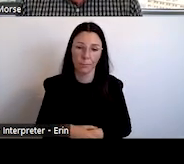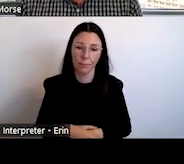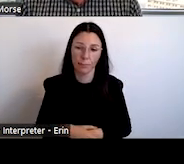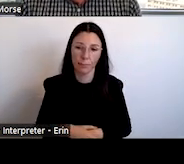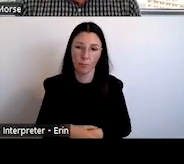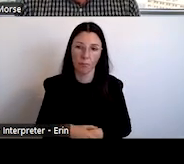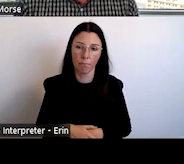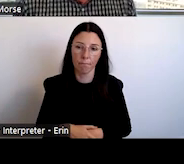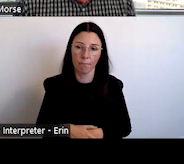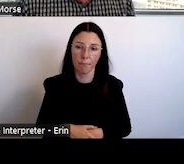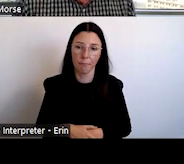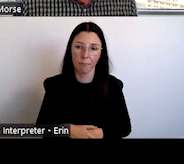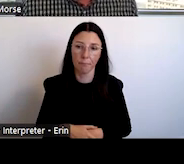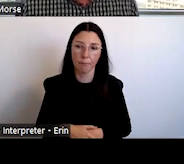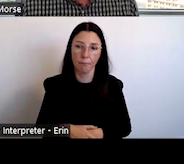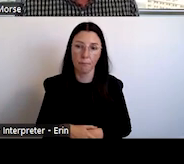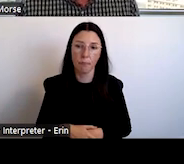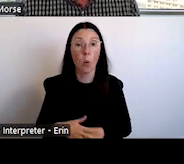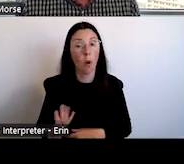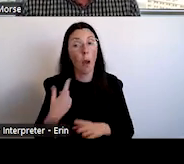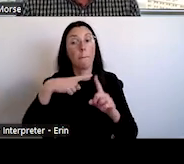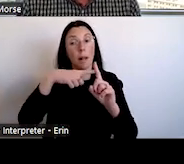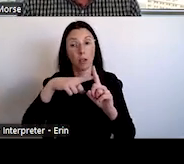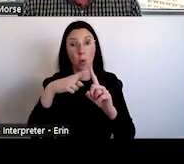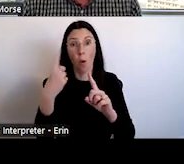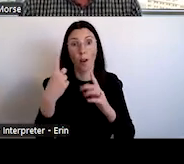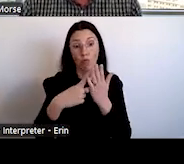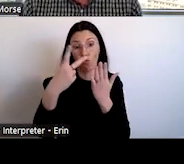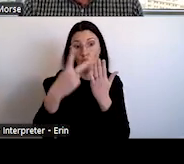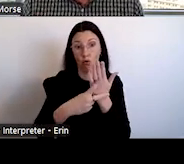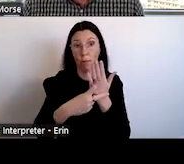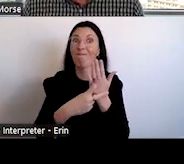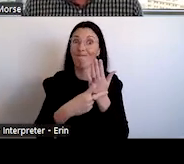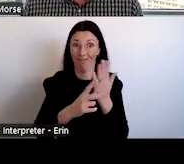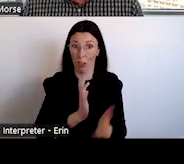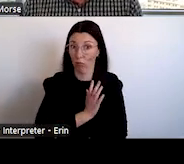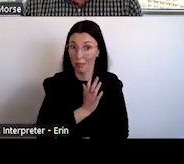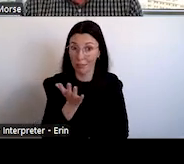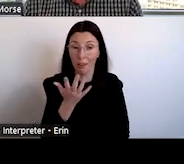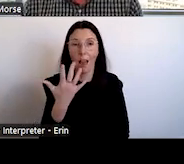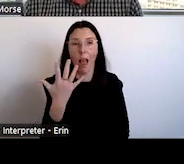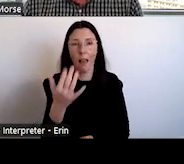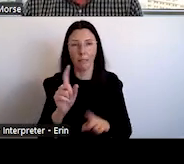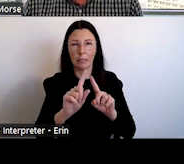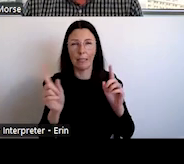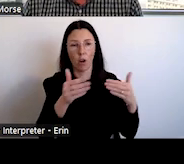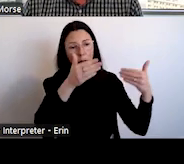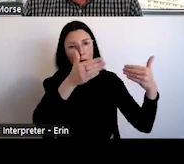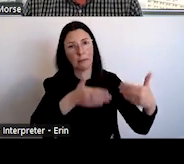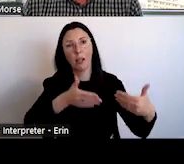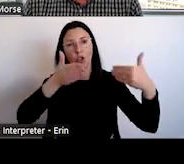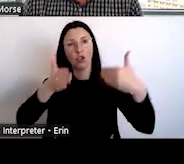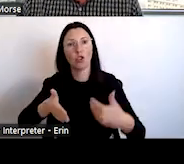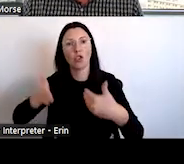So the interesting, Plus1 is a very interesting program. It has various stages to it. And some